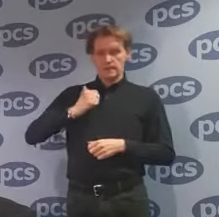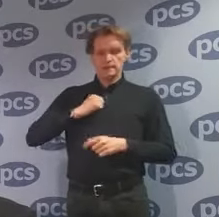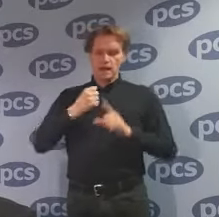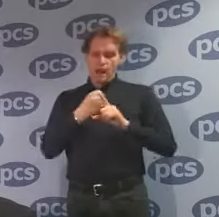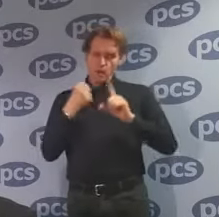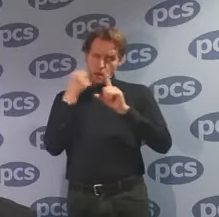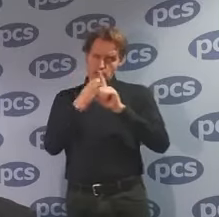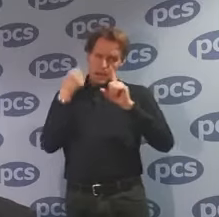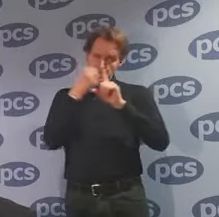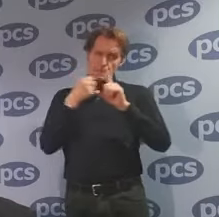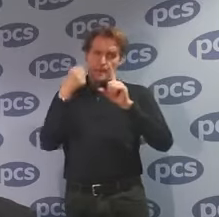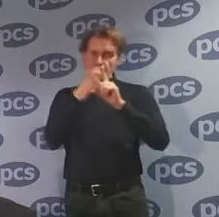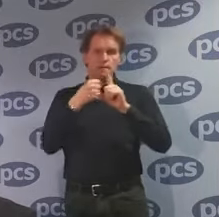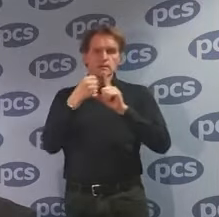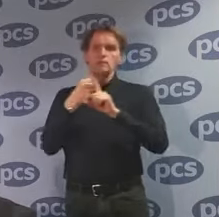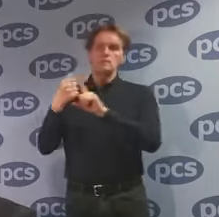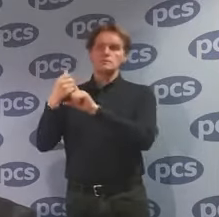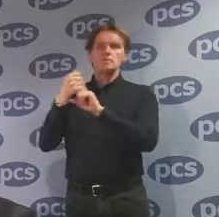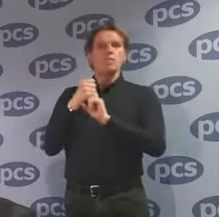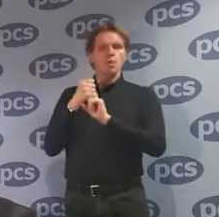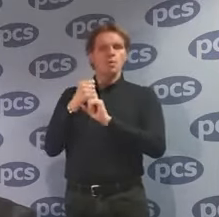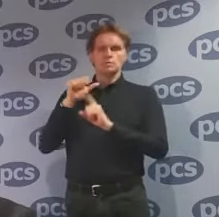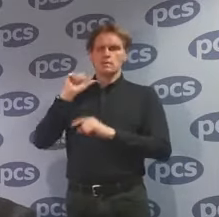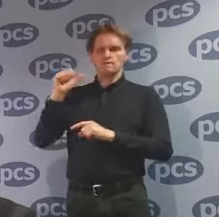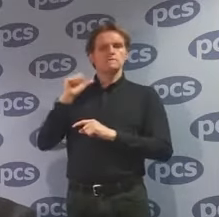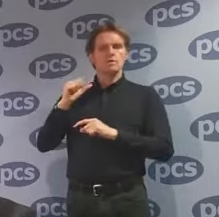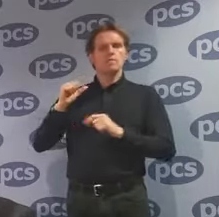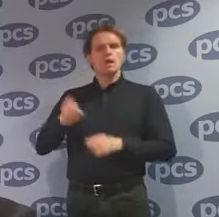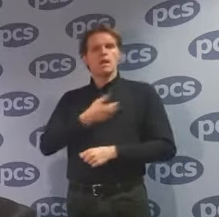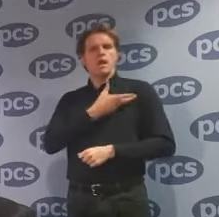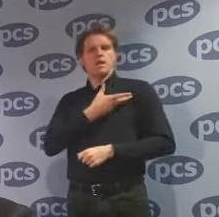will get a large degree of support from the official opposition and as an aside